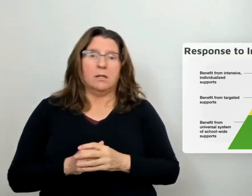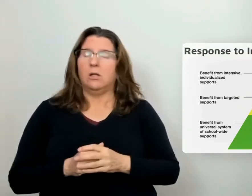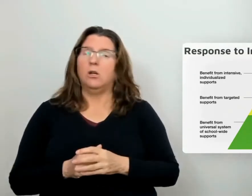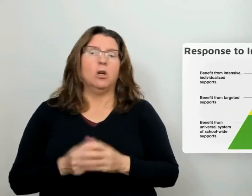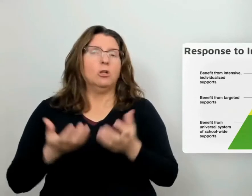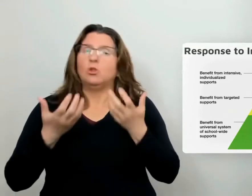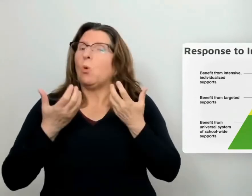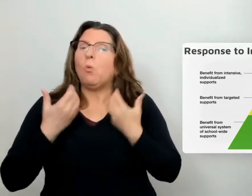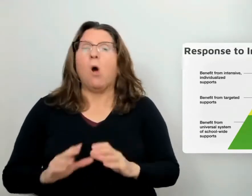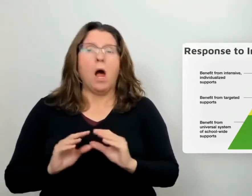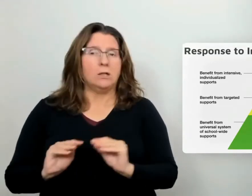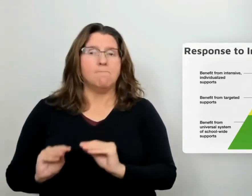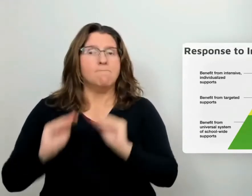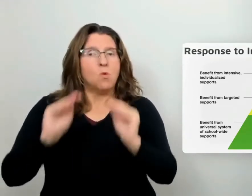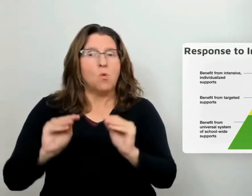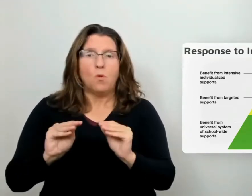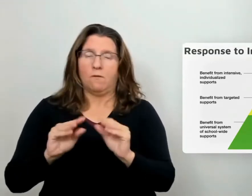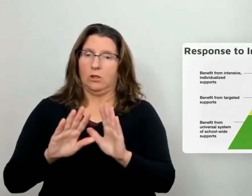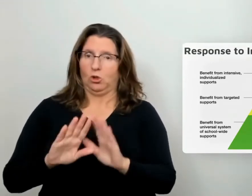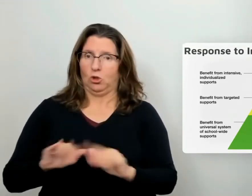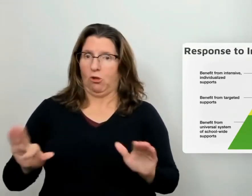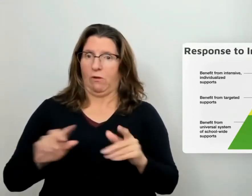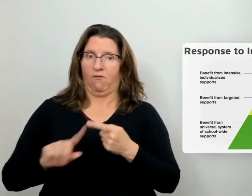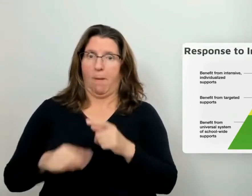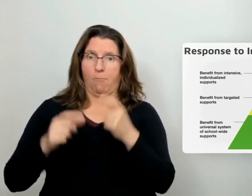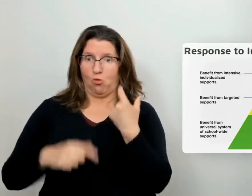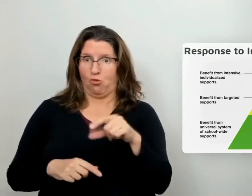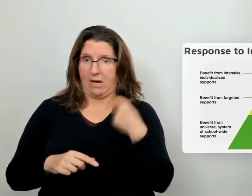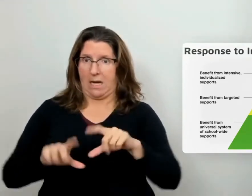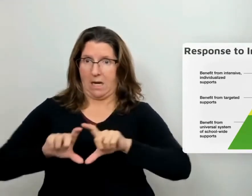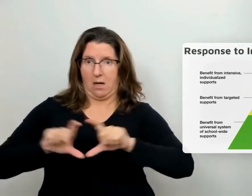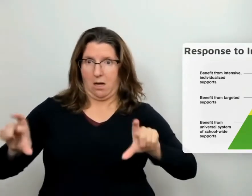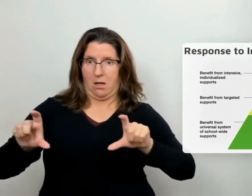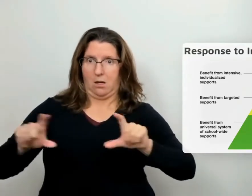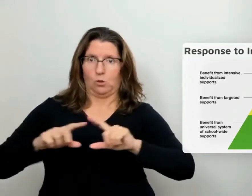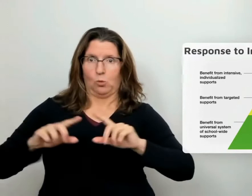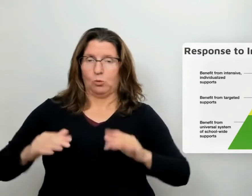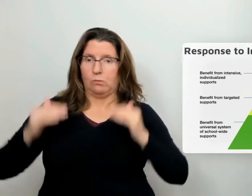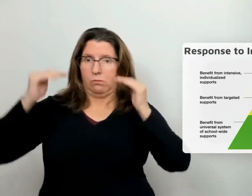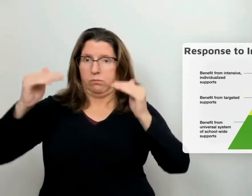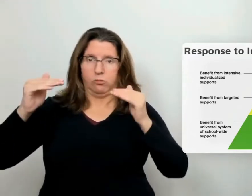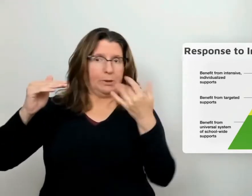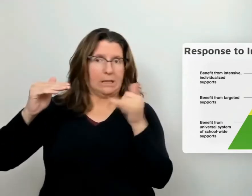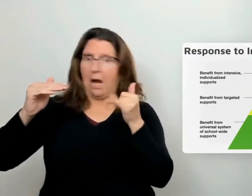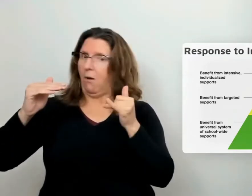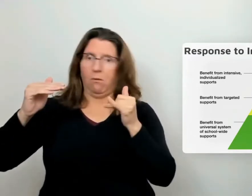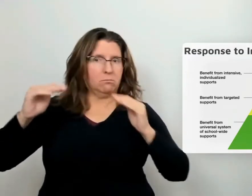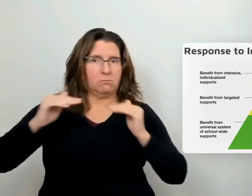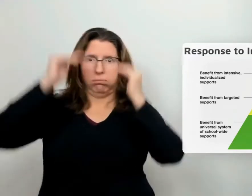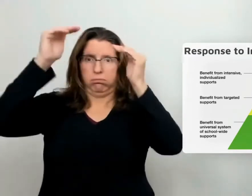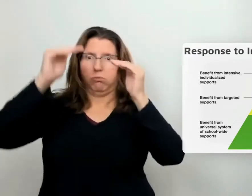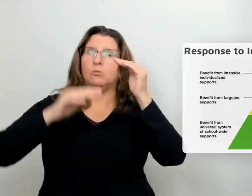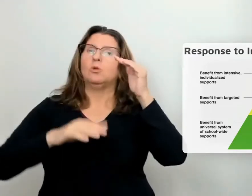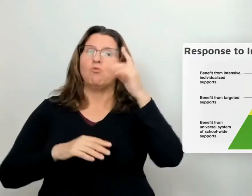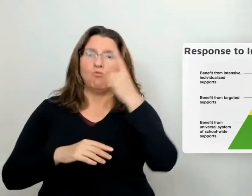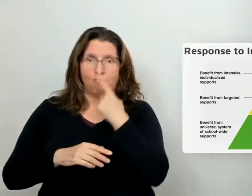The goal is never to move children from green, to yellow, to red.